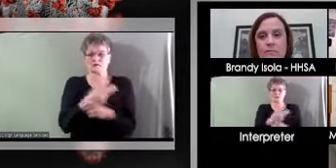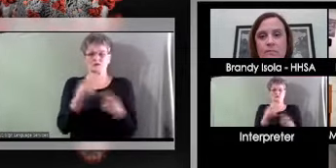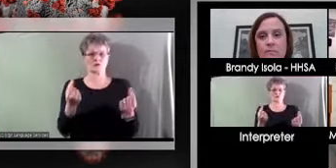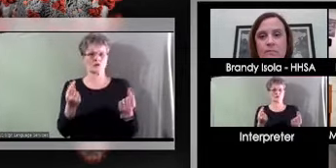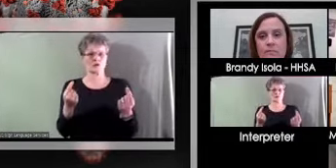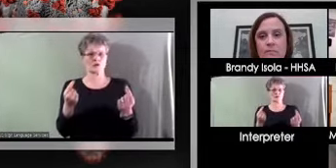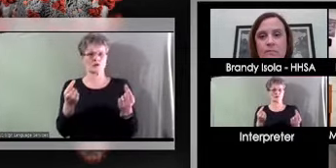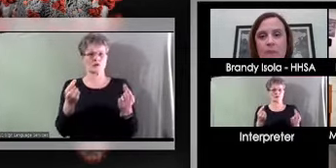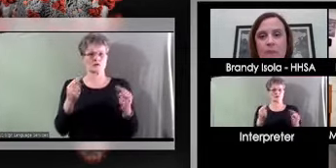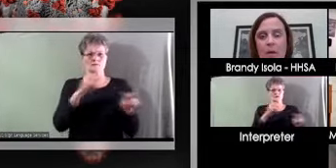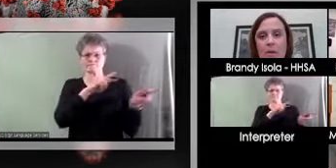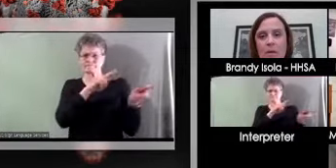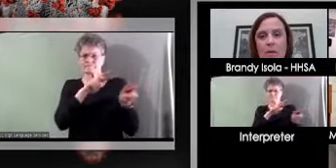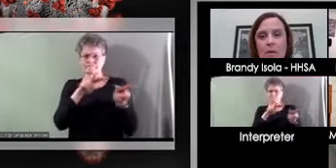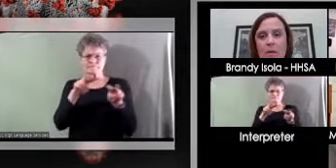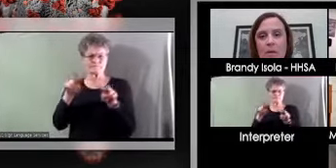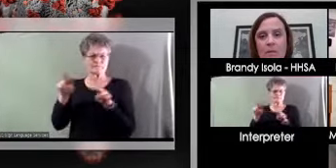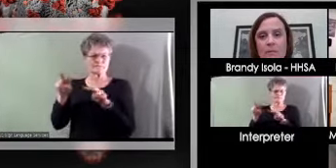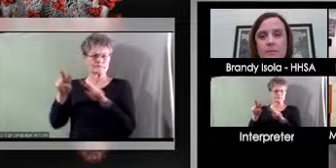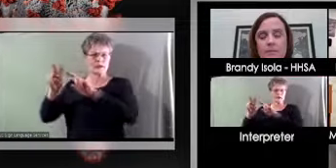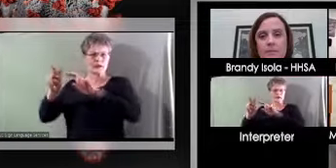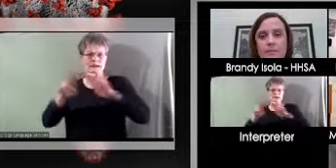put patients we look at converting areas that